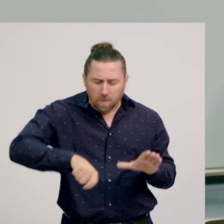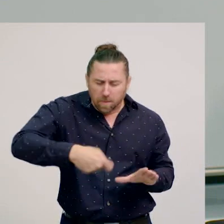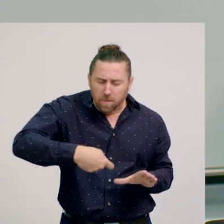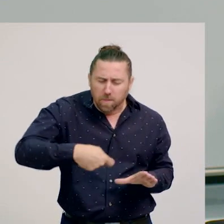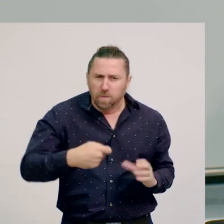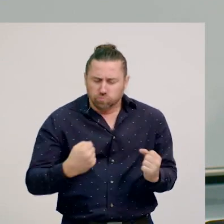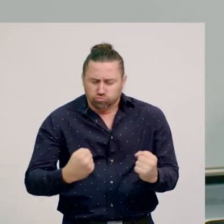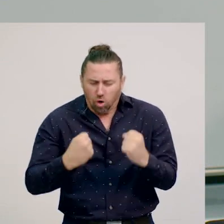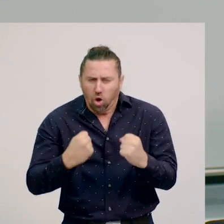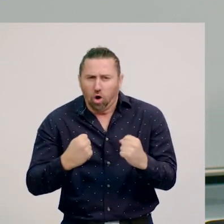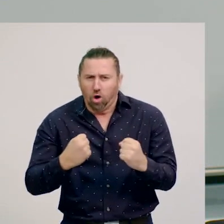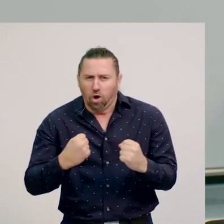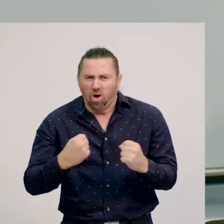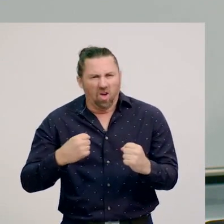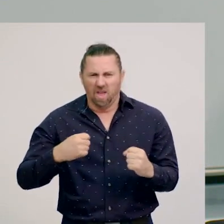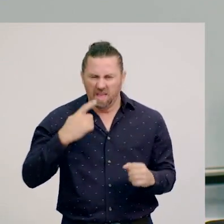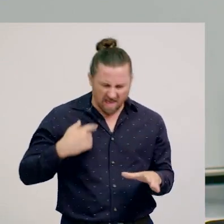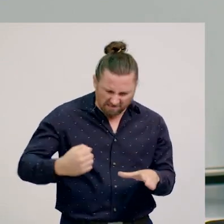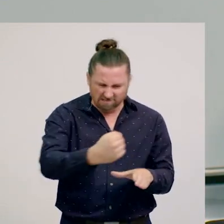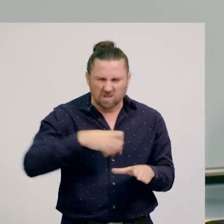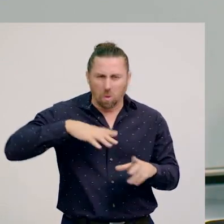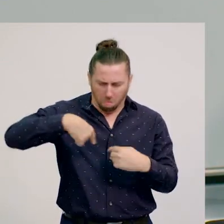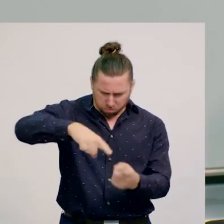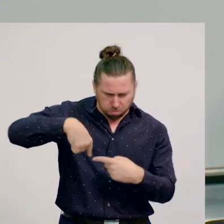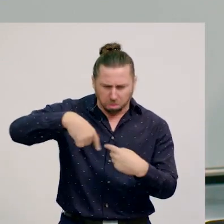because we wouldn’t want it to bend, while we’re stirring the pot.